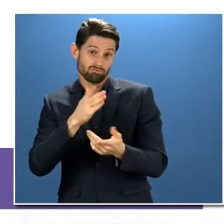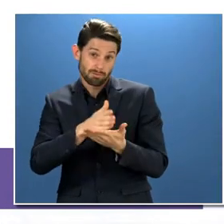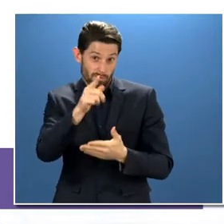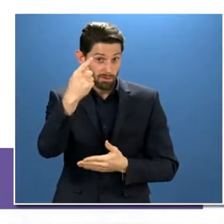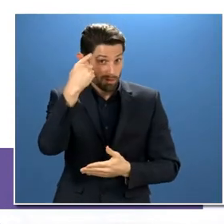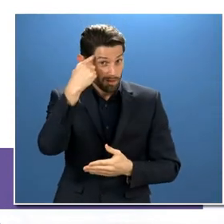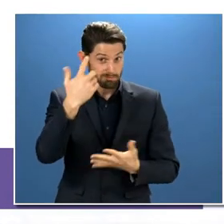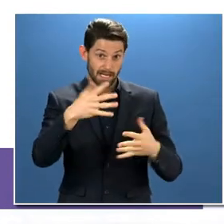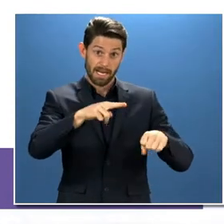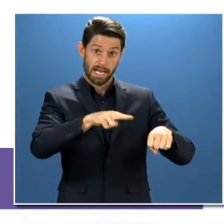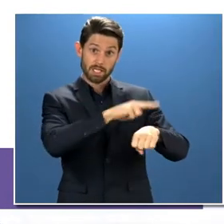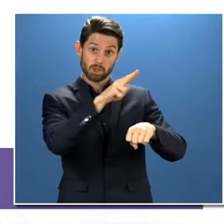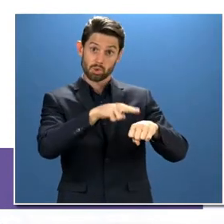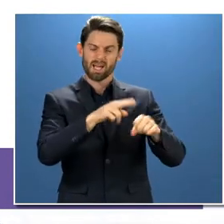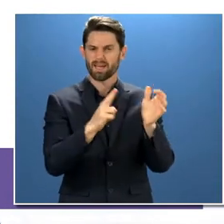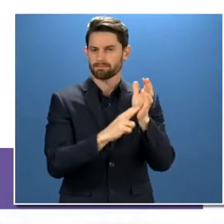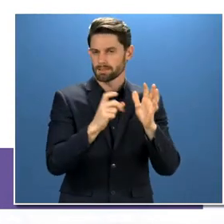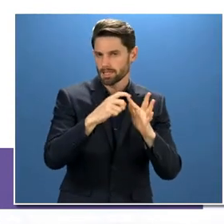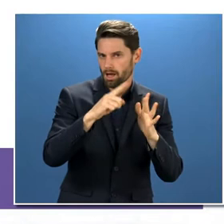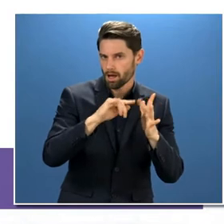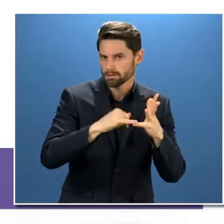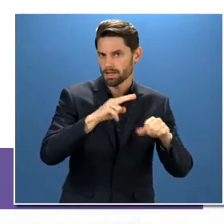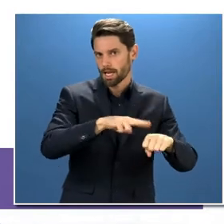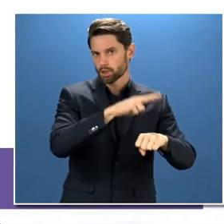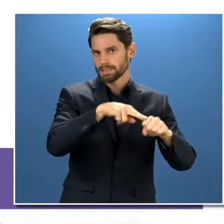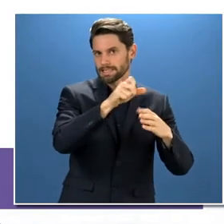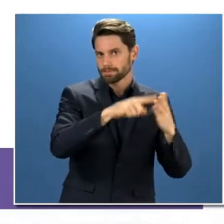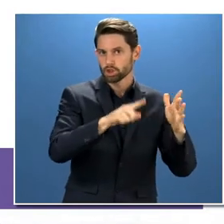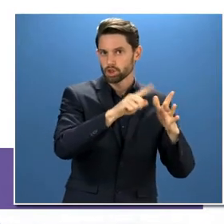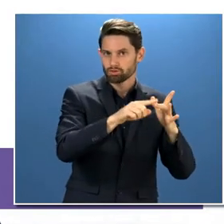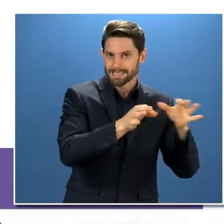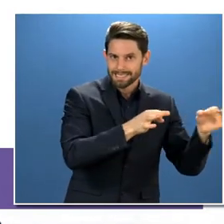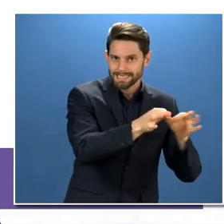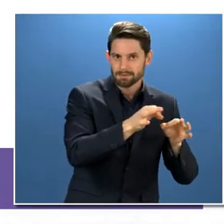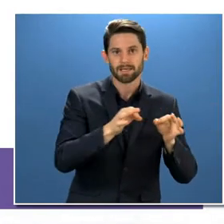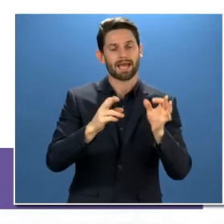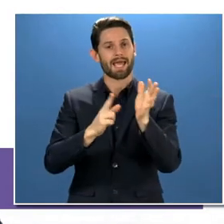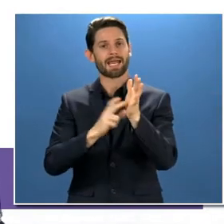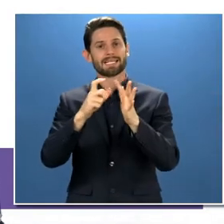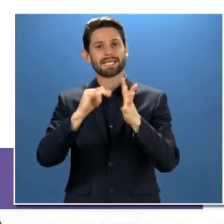NDIS, the National Disability Strategy and also the Disability Royal Commission